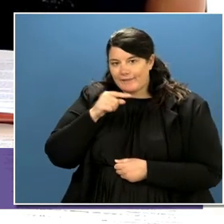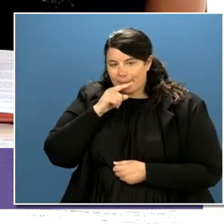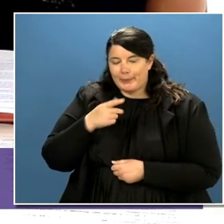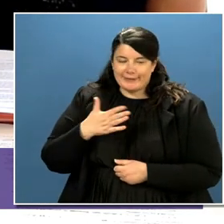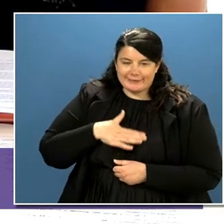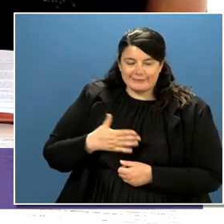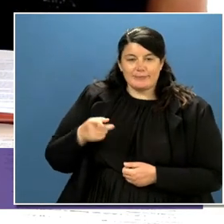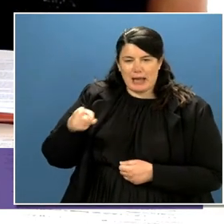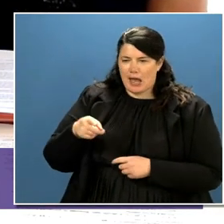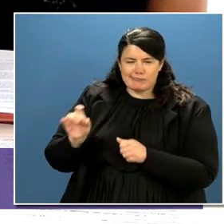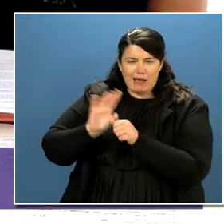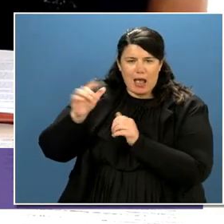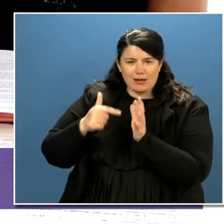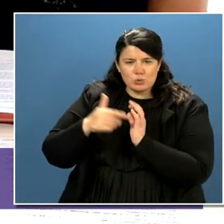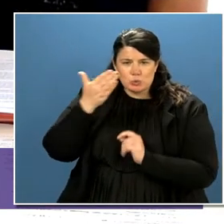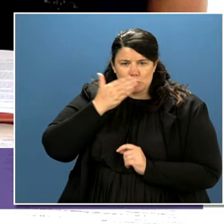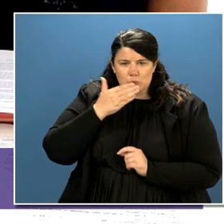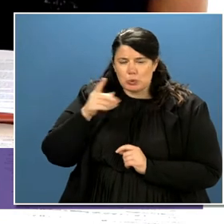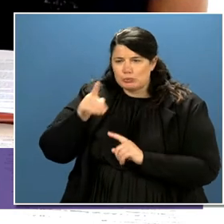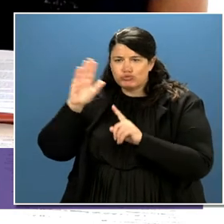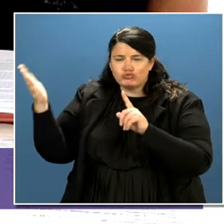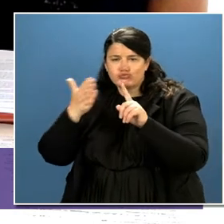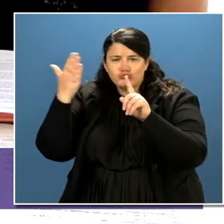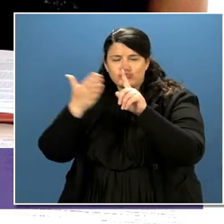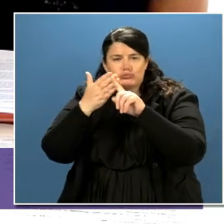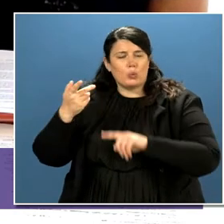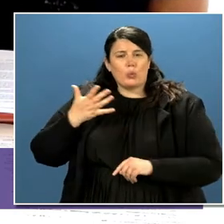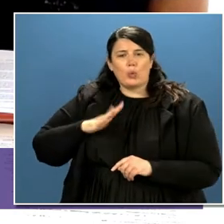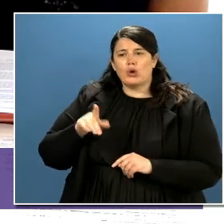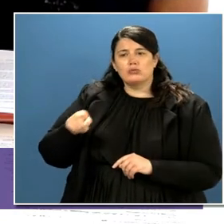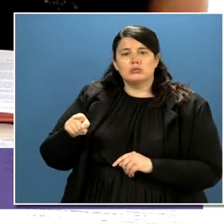school and had ambitions to get into the corporate world.